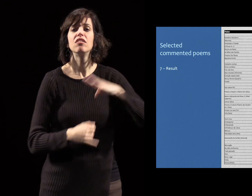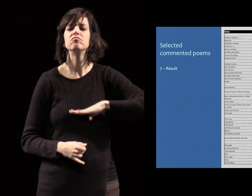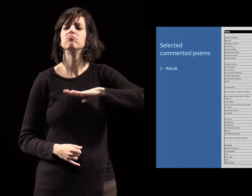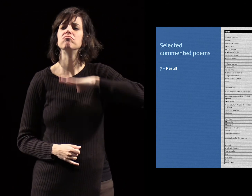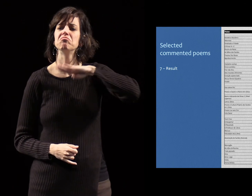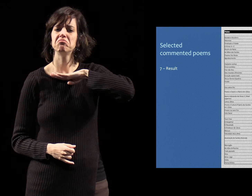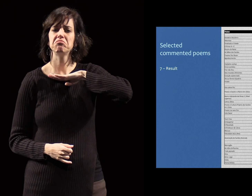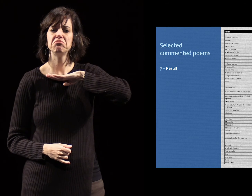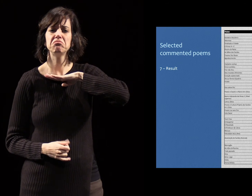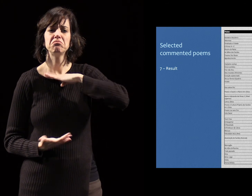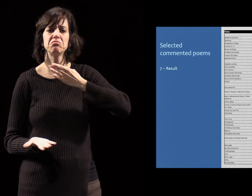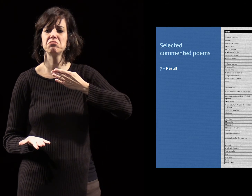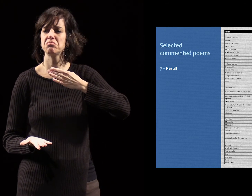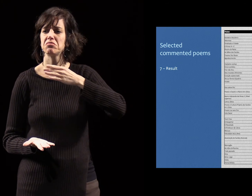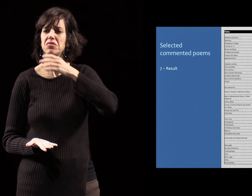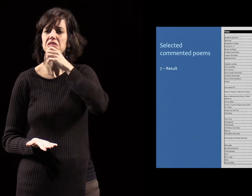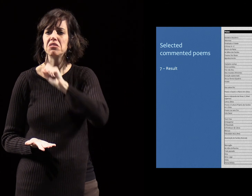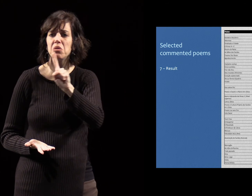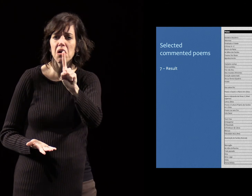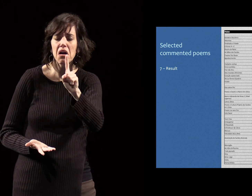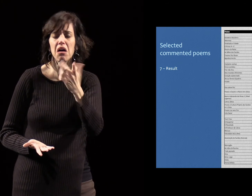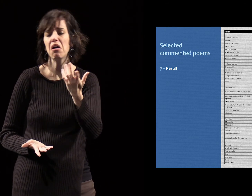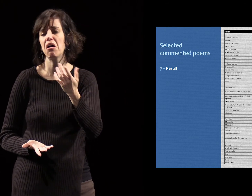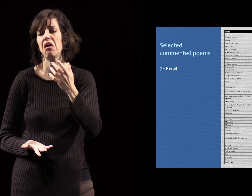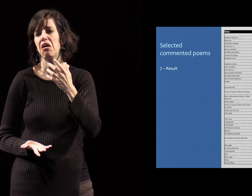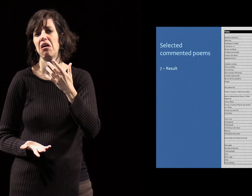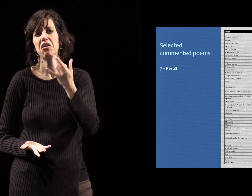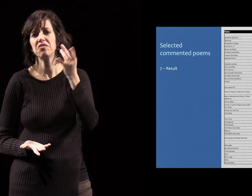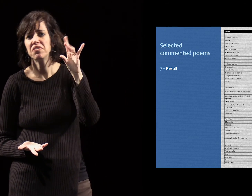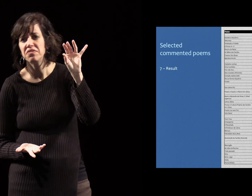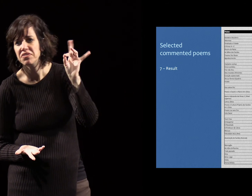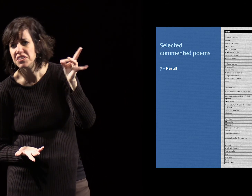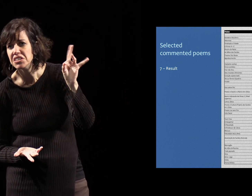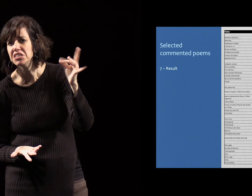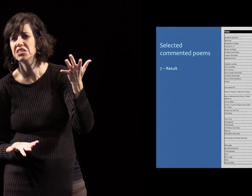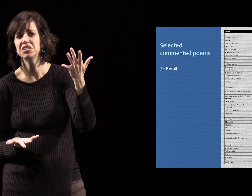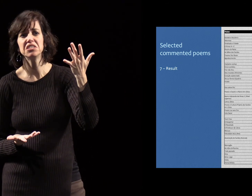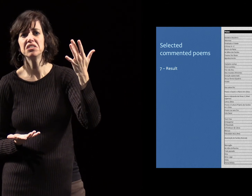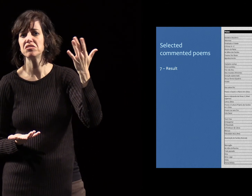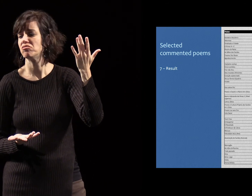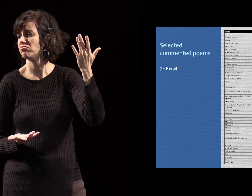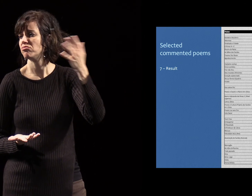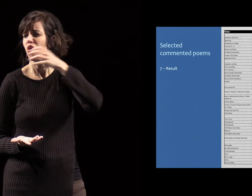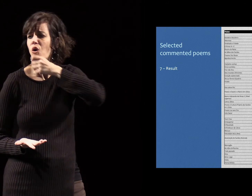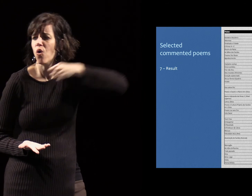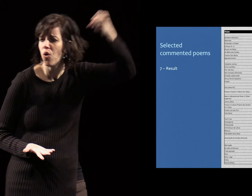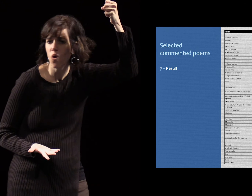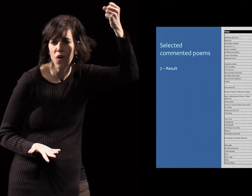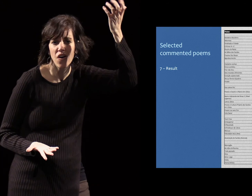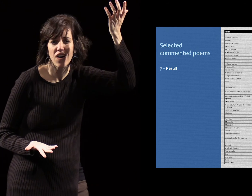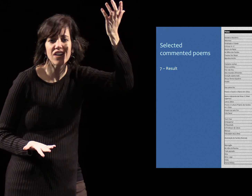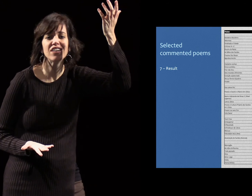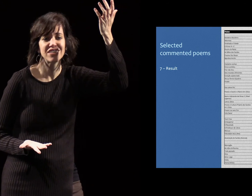and also the person's age. They one, 18, an older person?